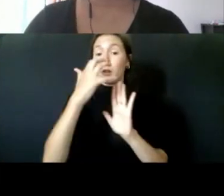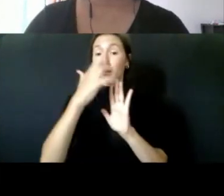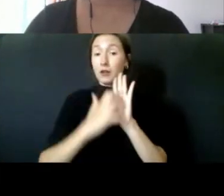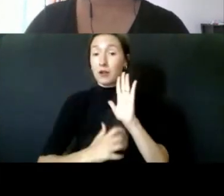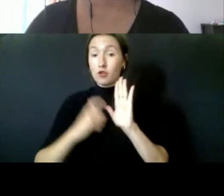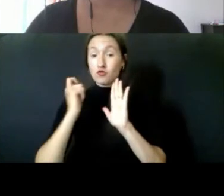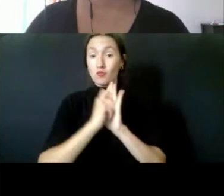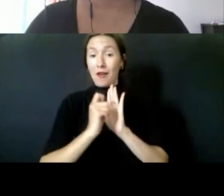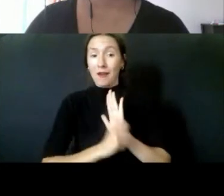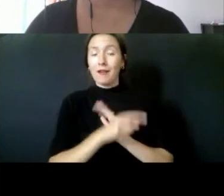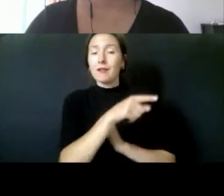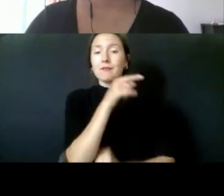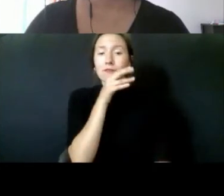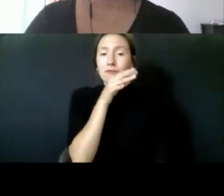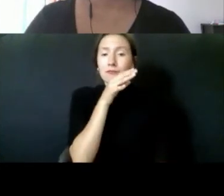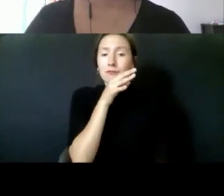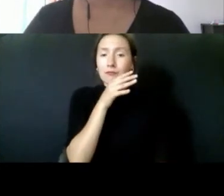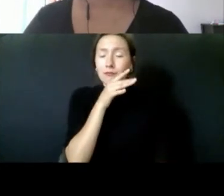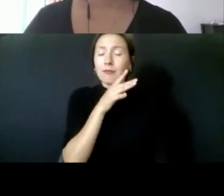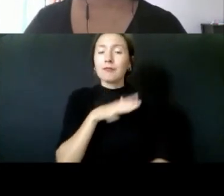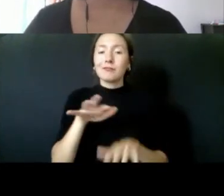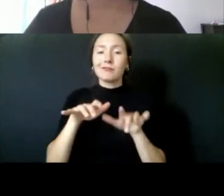then what it will do is it will bring up dictation for me